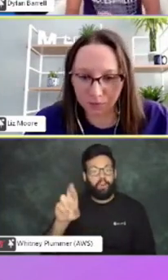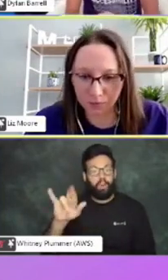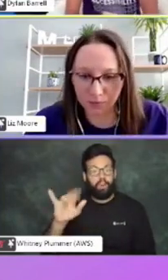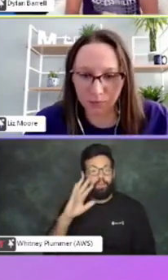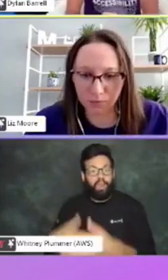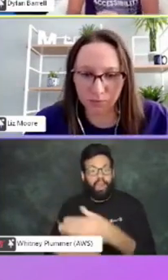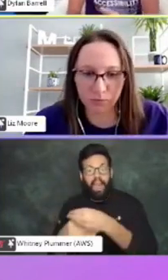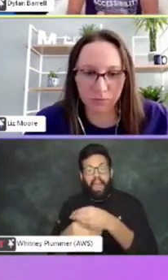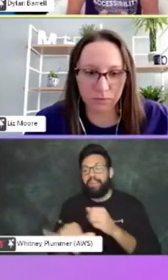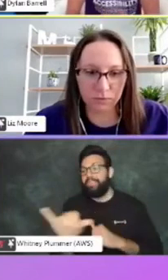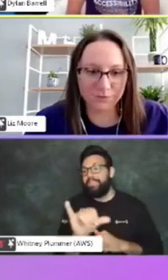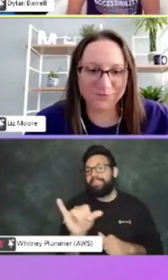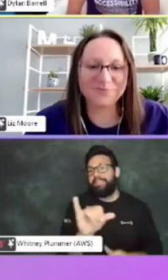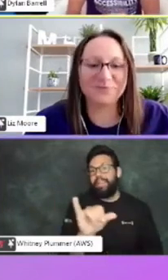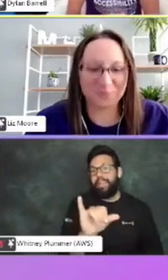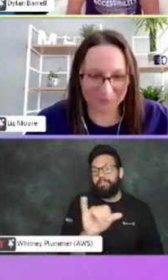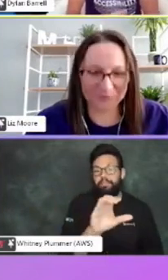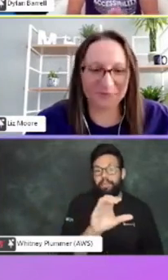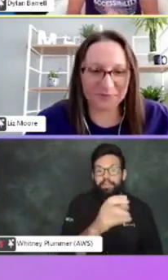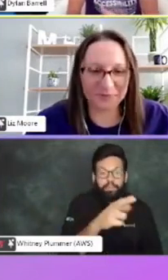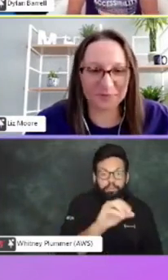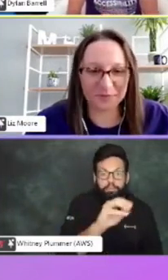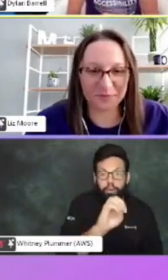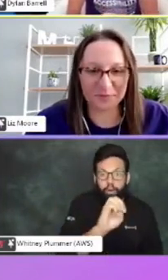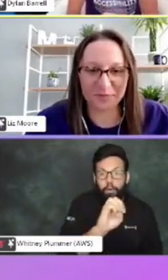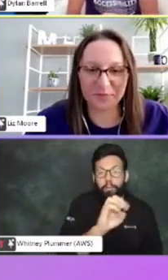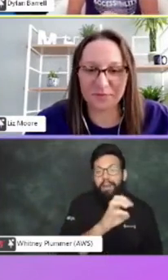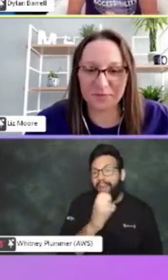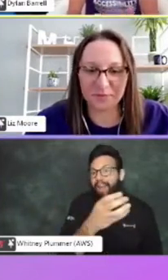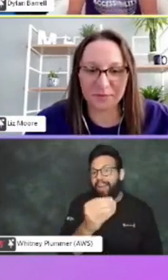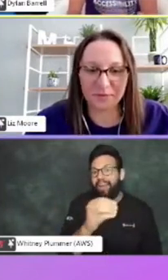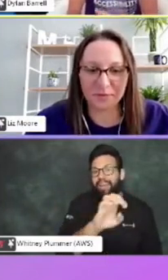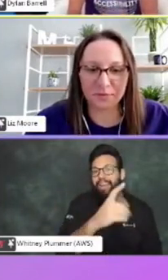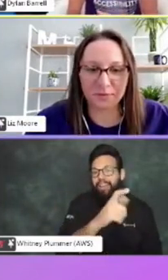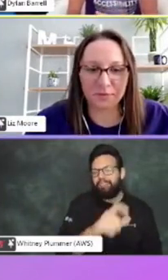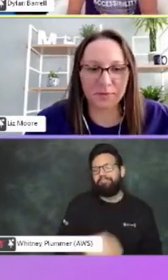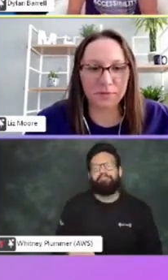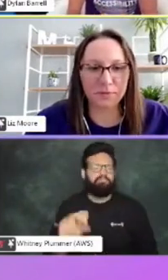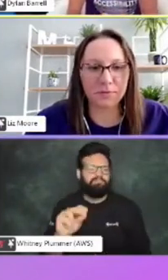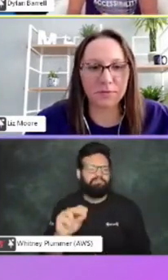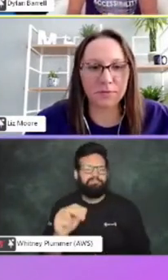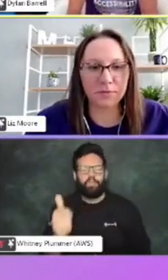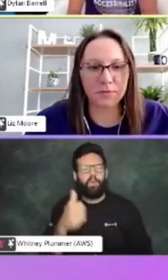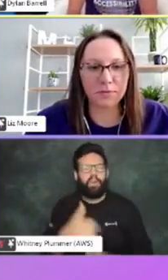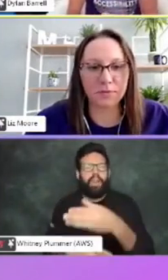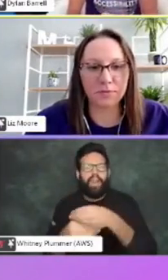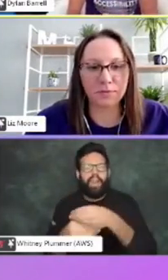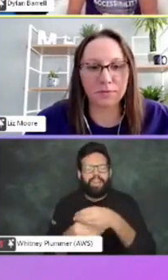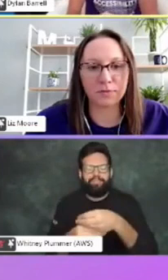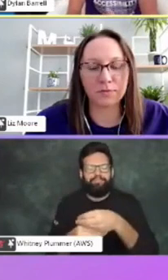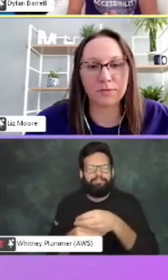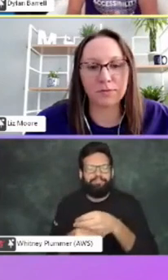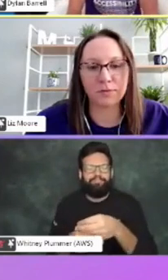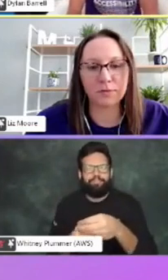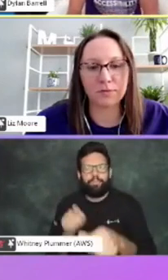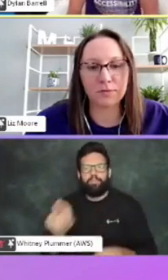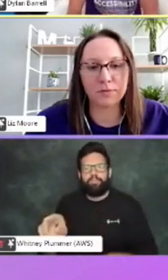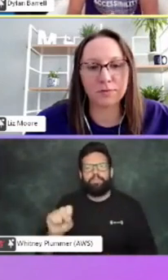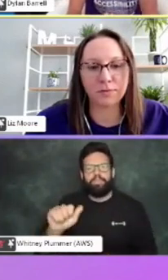The short answer is no. The reason for that is Safari just didn't have the sort of features that we needed